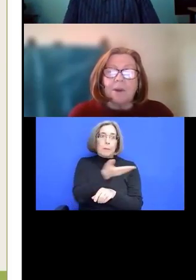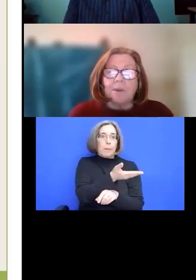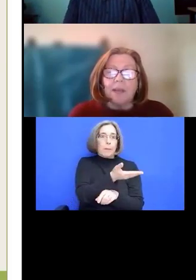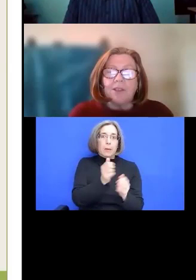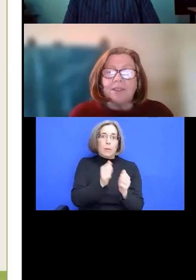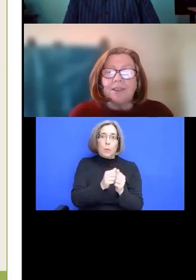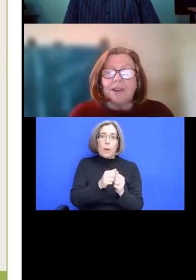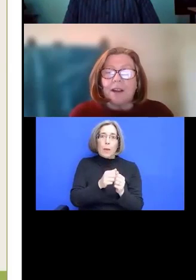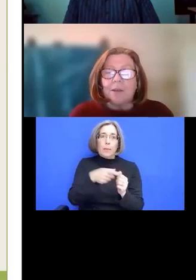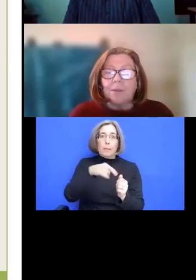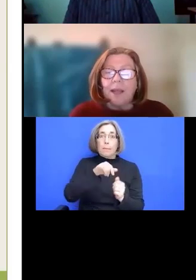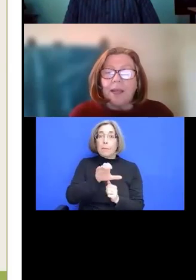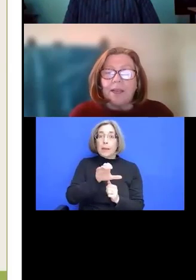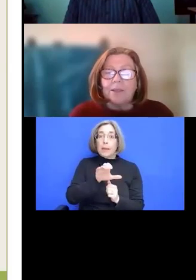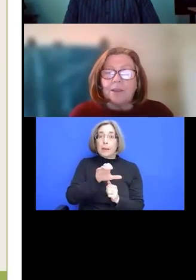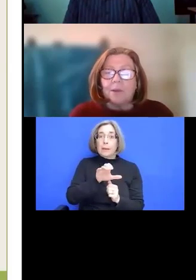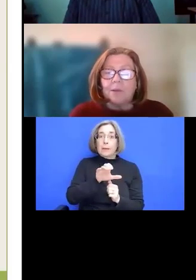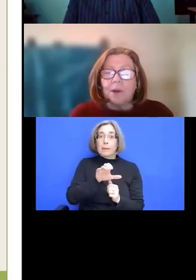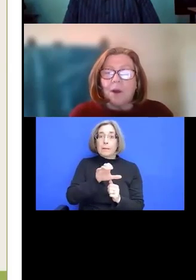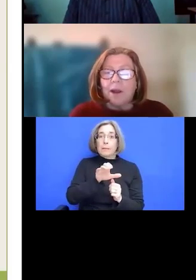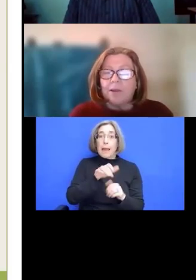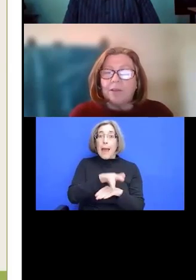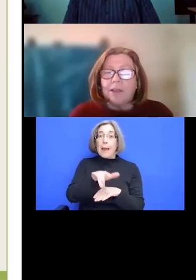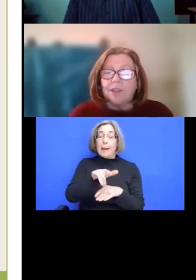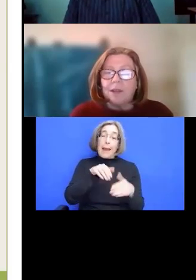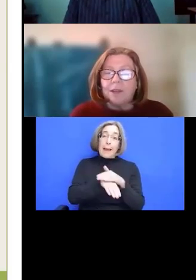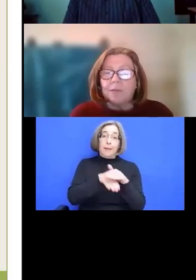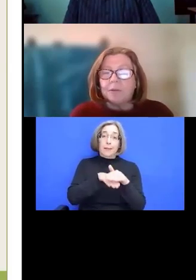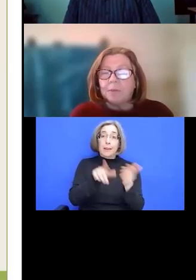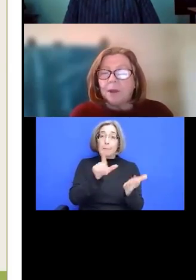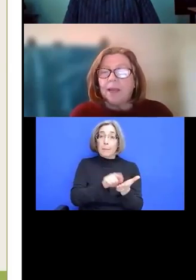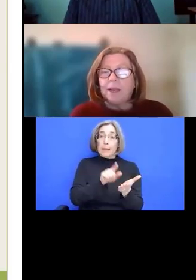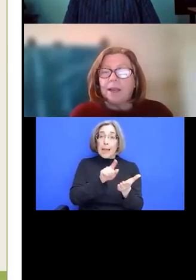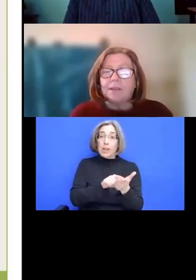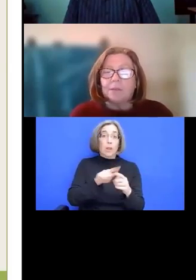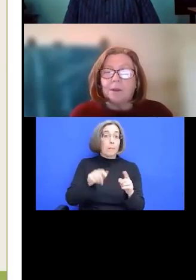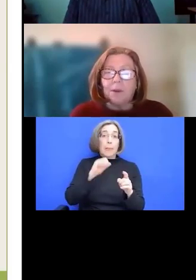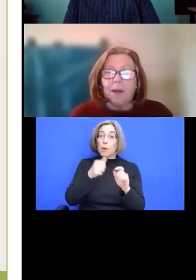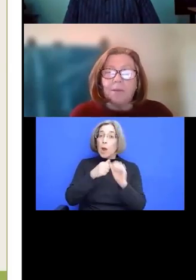publications that are not compliant, it's going to be required that you get them compliant and submit a PRAM.